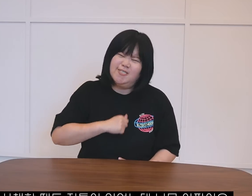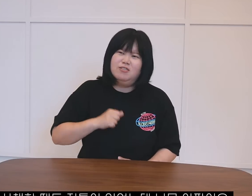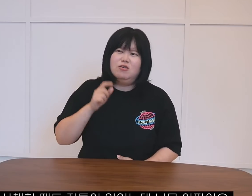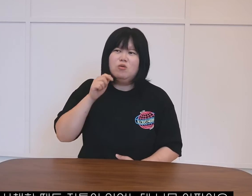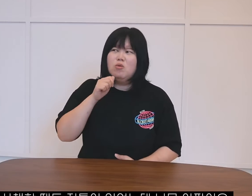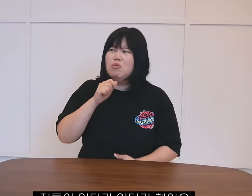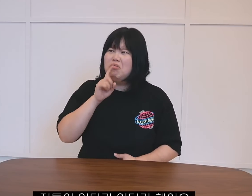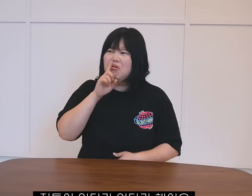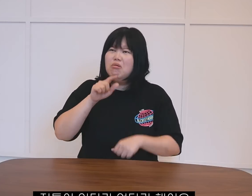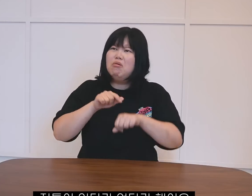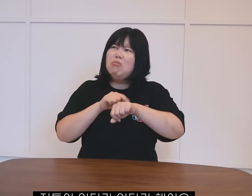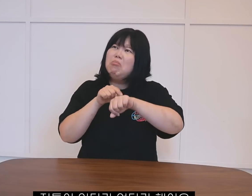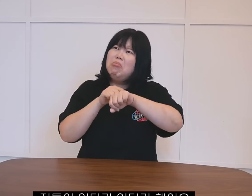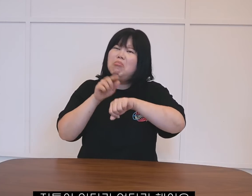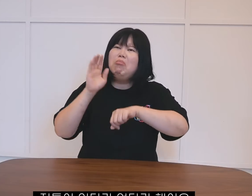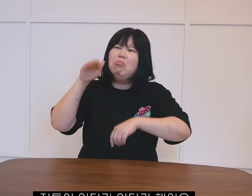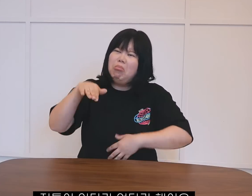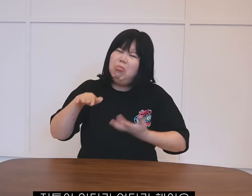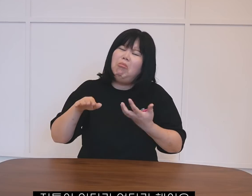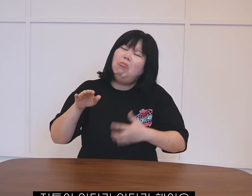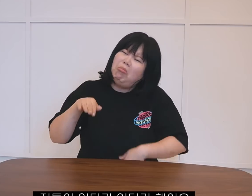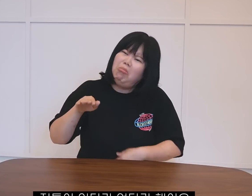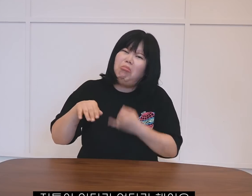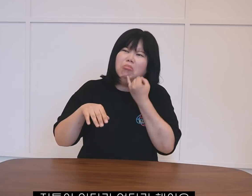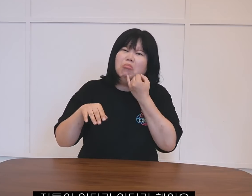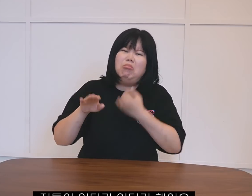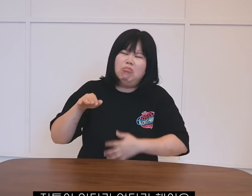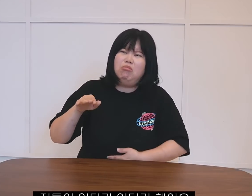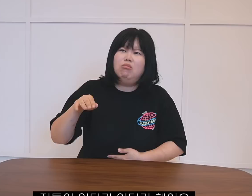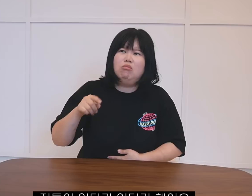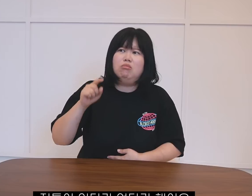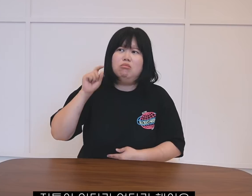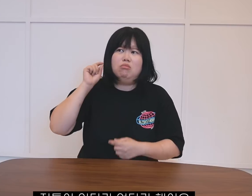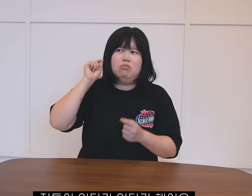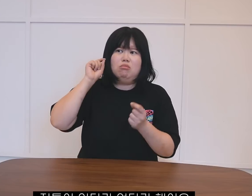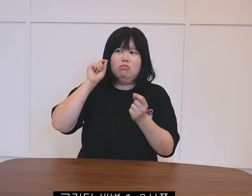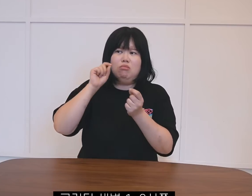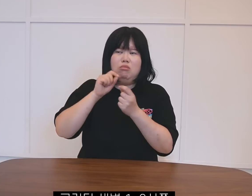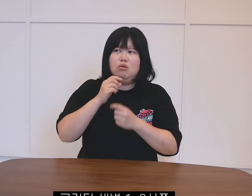and it was very painful. There was pain and then there was no pain.